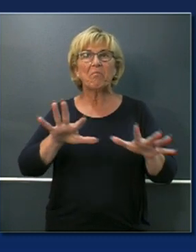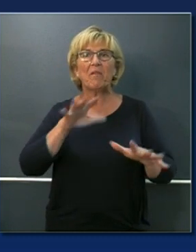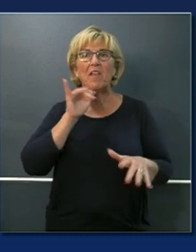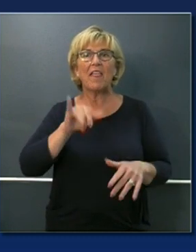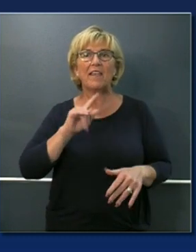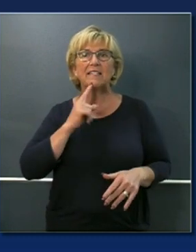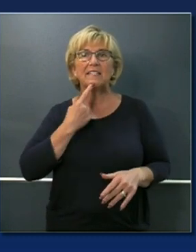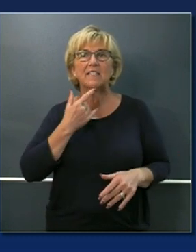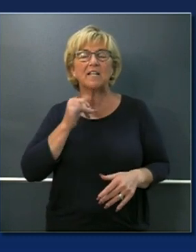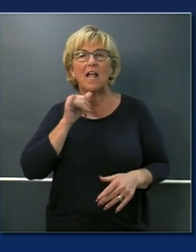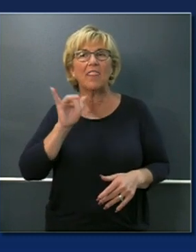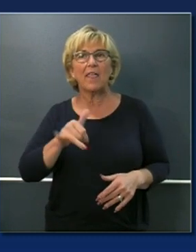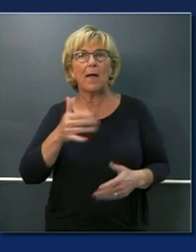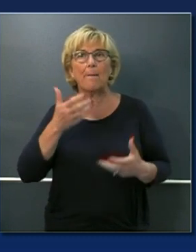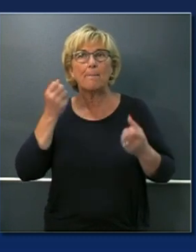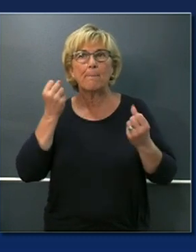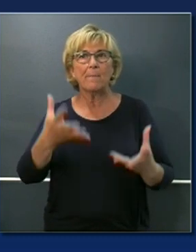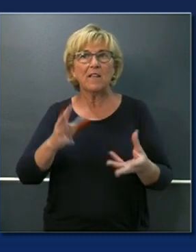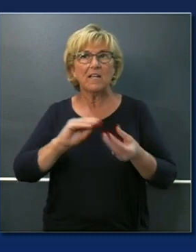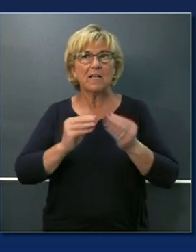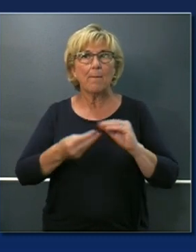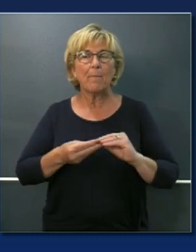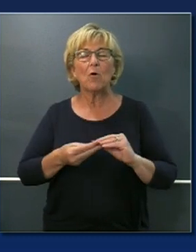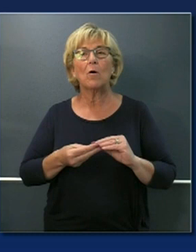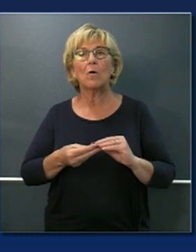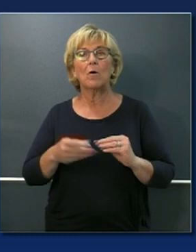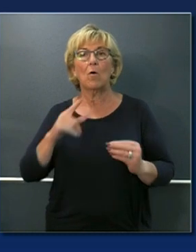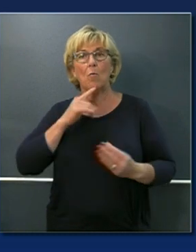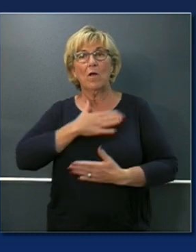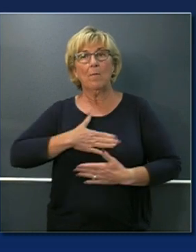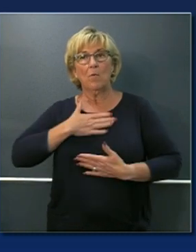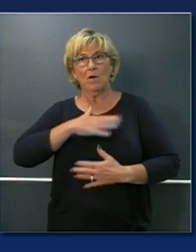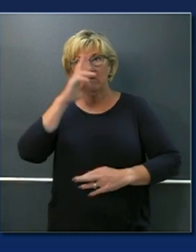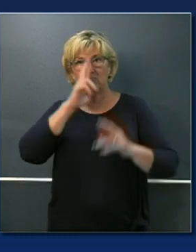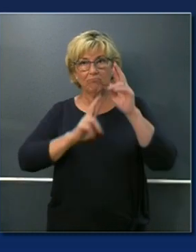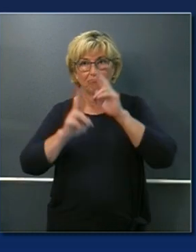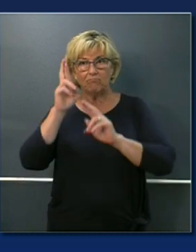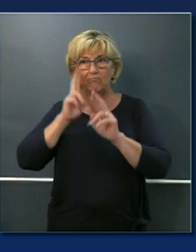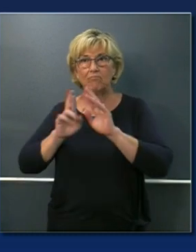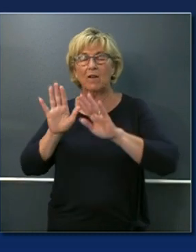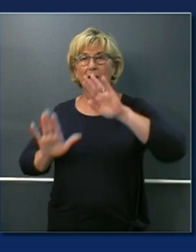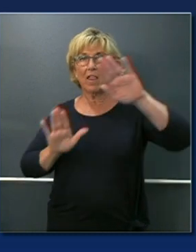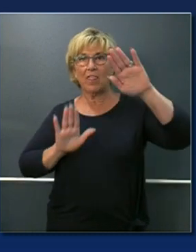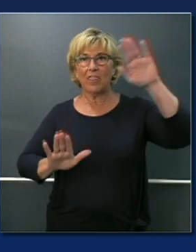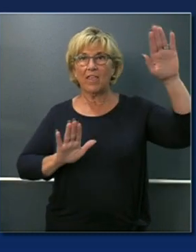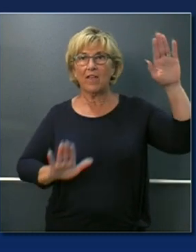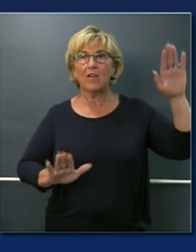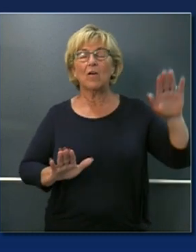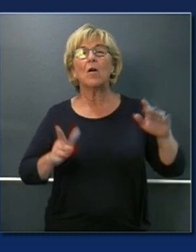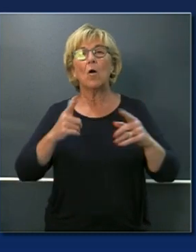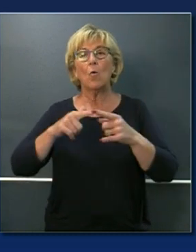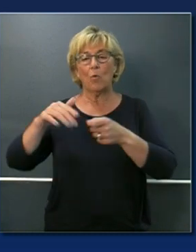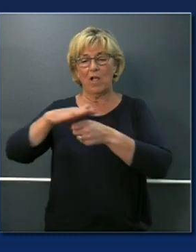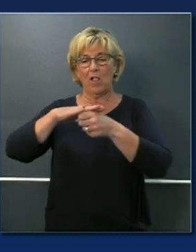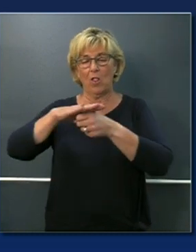ORDERS AT THEIR OWN PACE. THE STATE ORDER STAY AT HOME ORDER IS THE BASIS BUT THERE ARE COUNTIES IN WHICH THE LOCAL DISEASE EPIDEMIOLOGY WAS SUCH